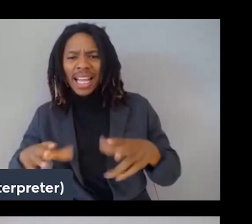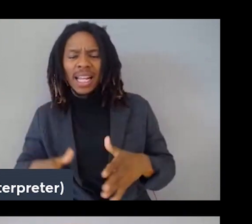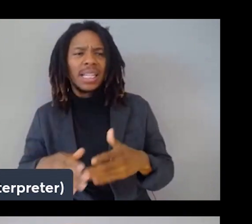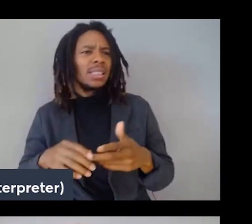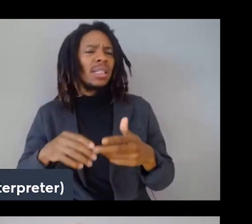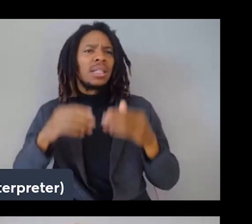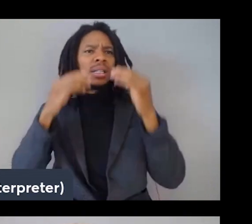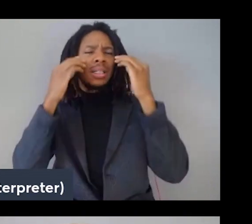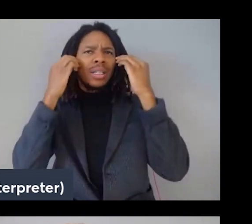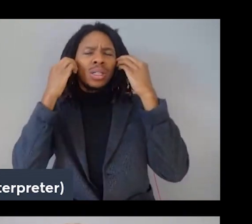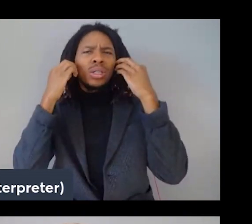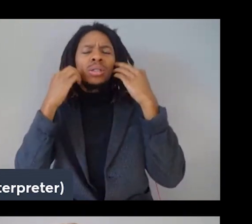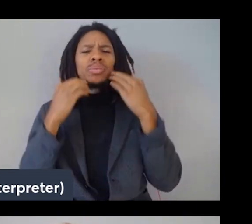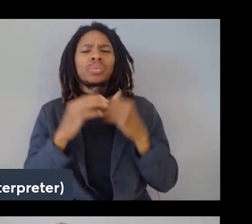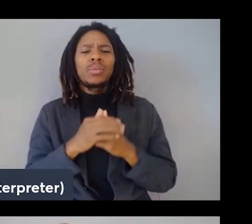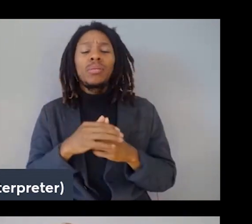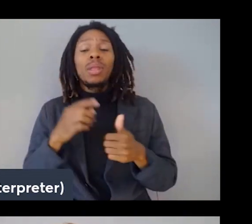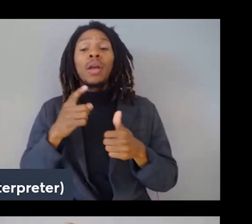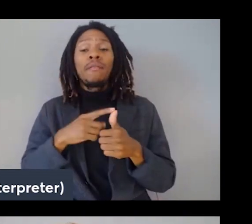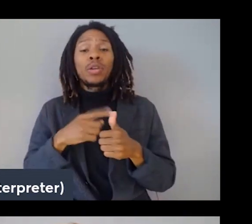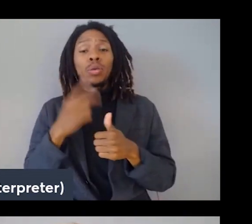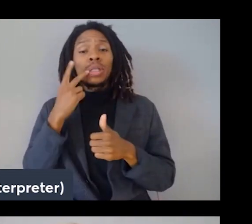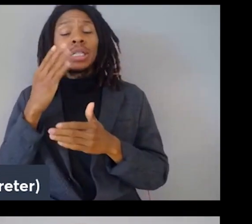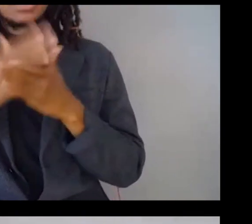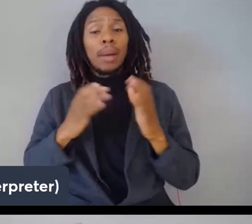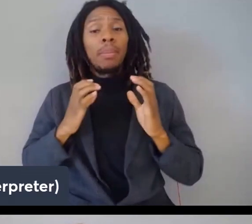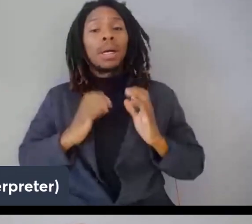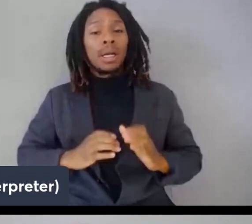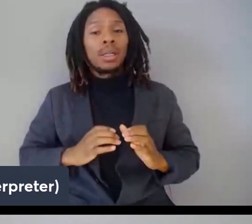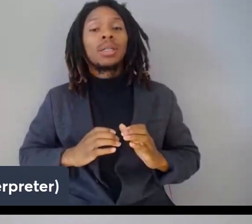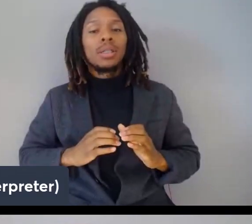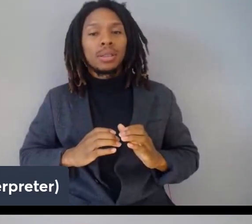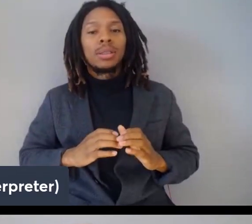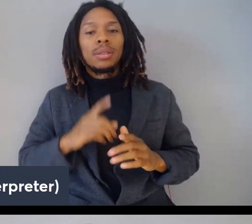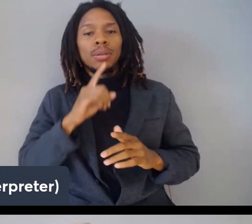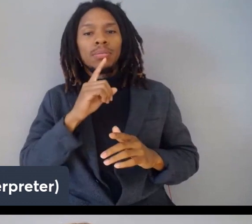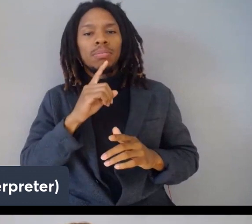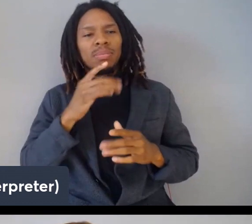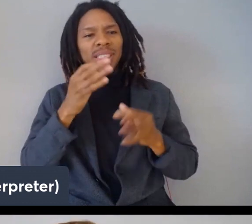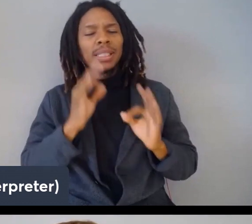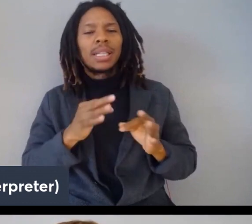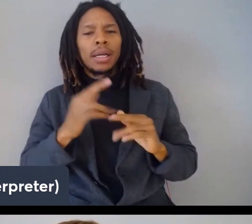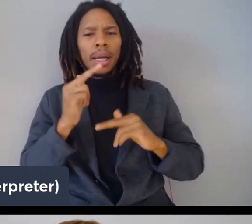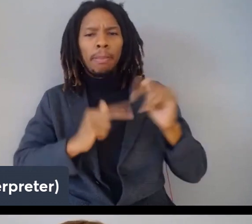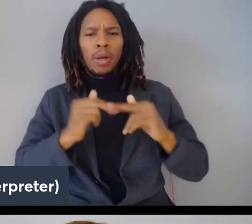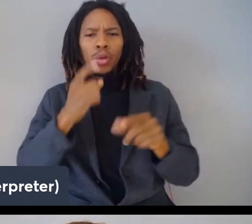So first of all, we're seeing some customers that really take the approach of building the right architecture,